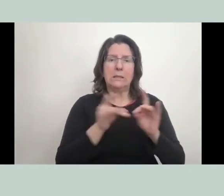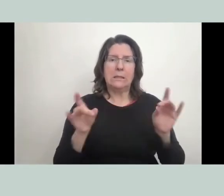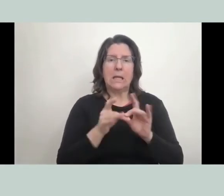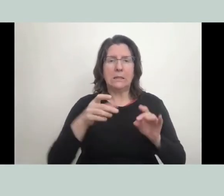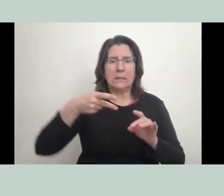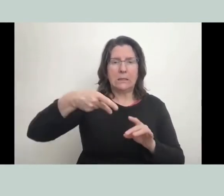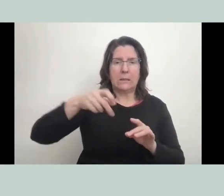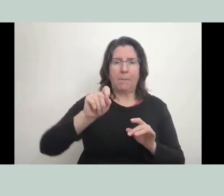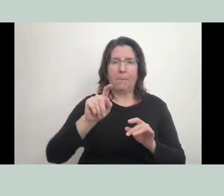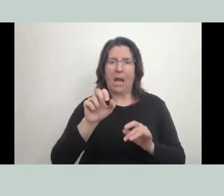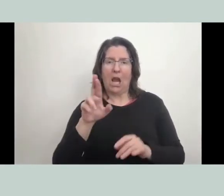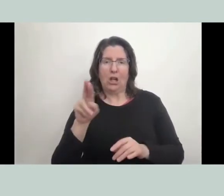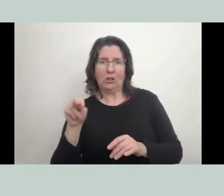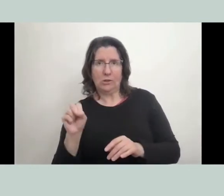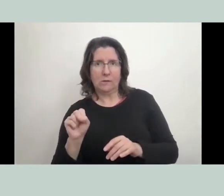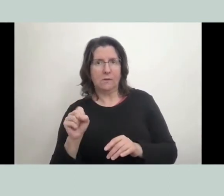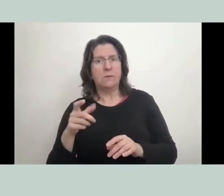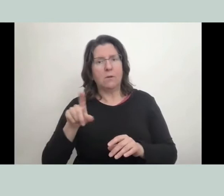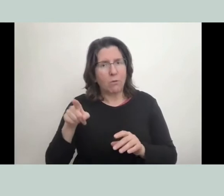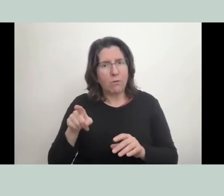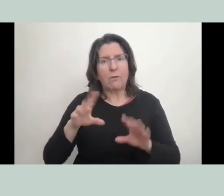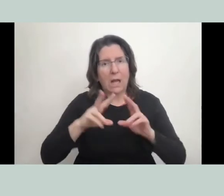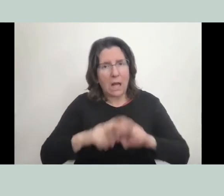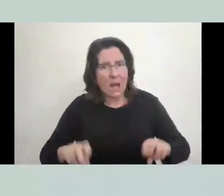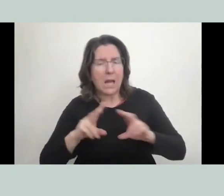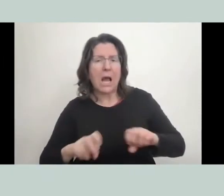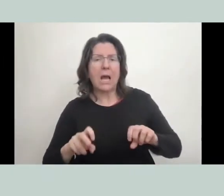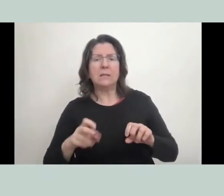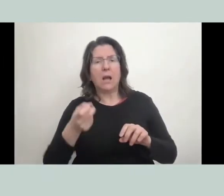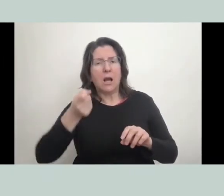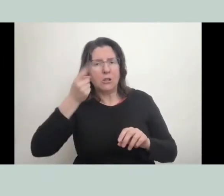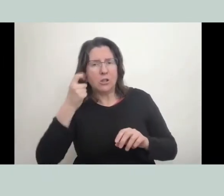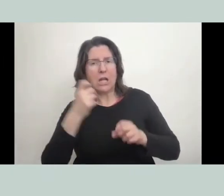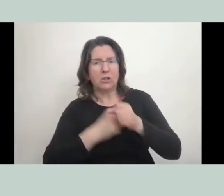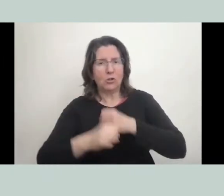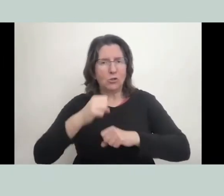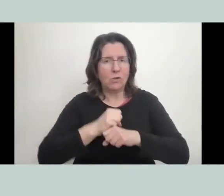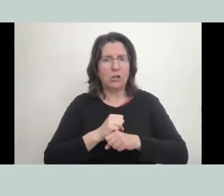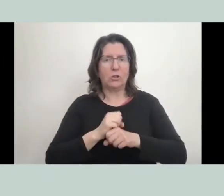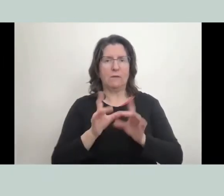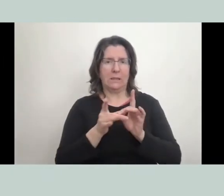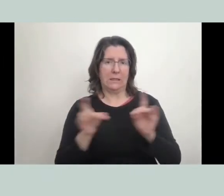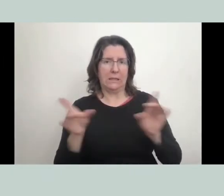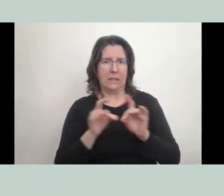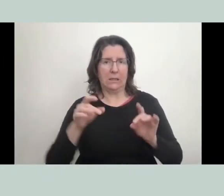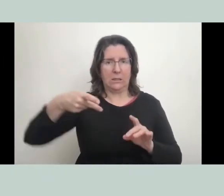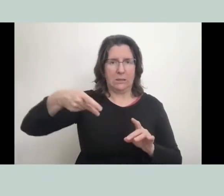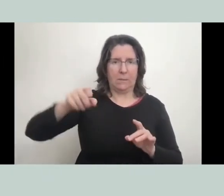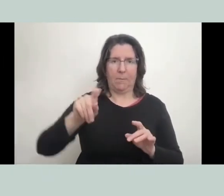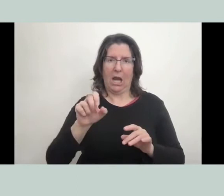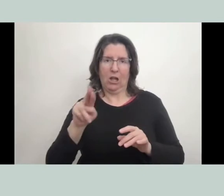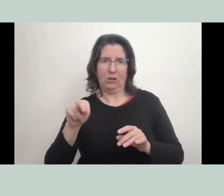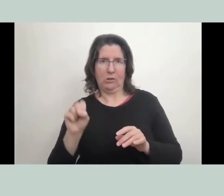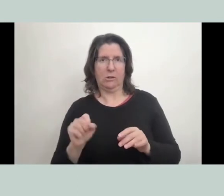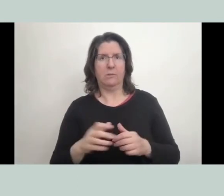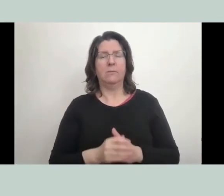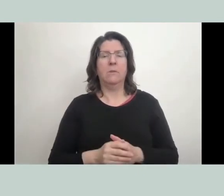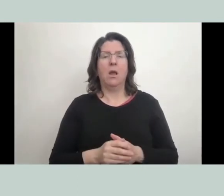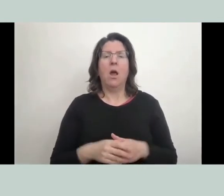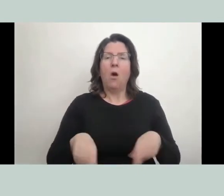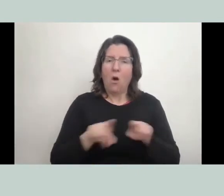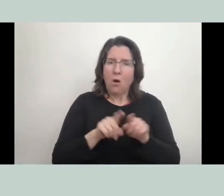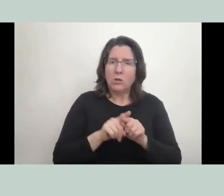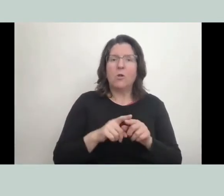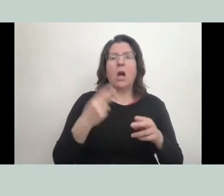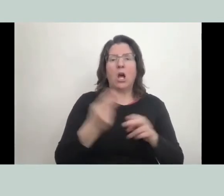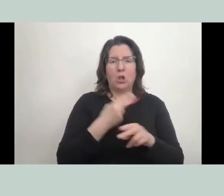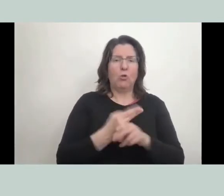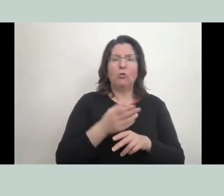We do a lot of activities with sentence patterns. It helps reinforce learning of various sentence structures and patterns.